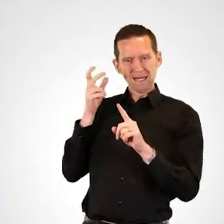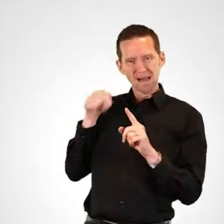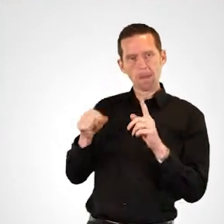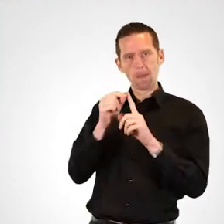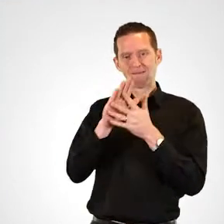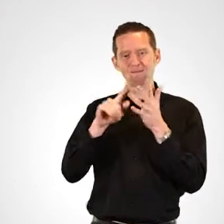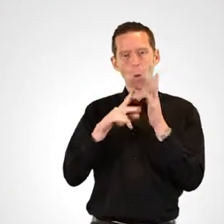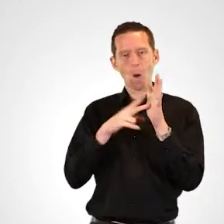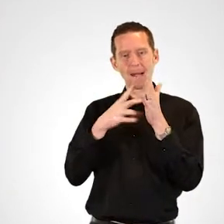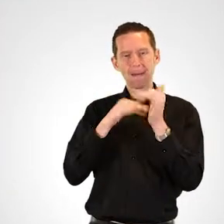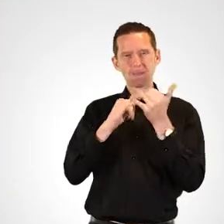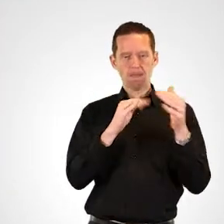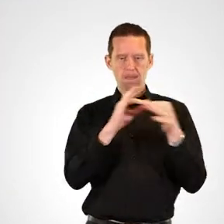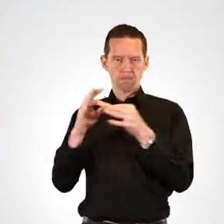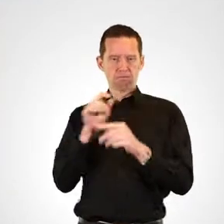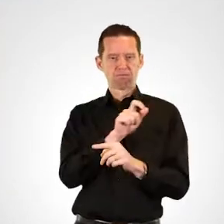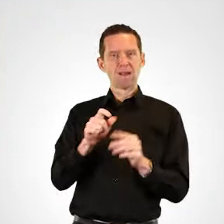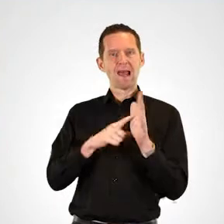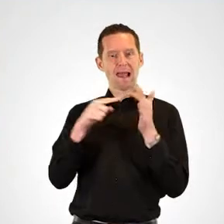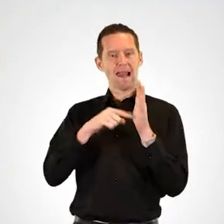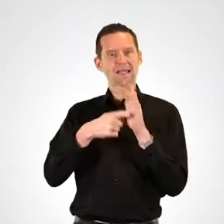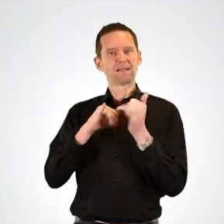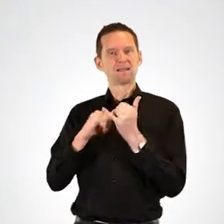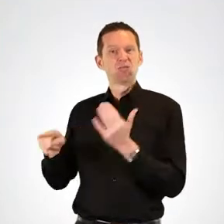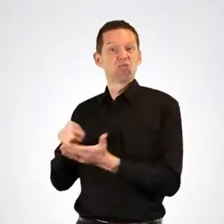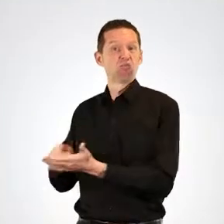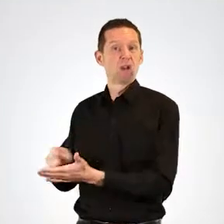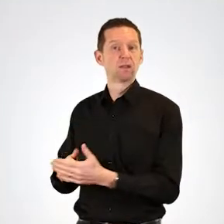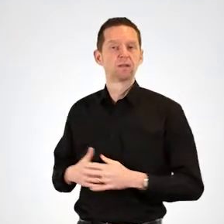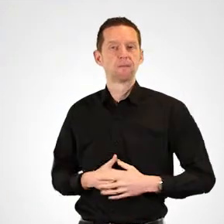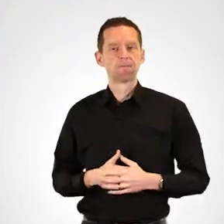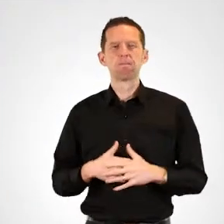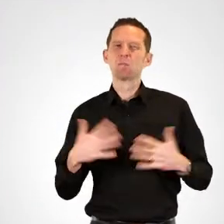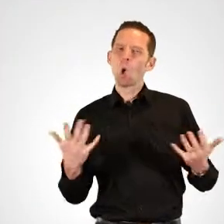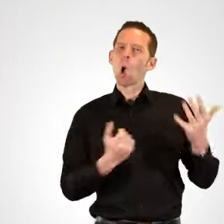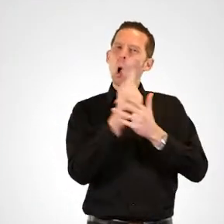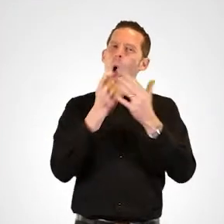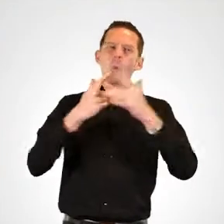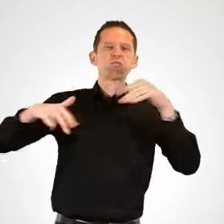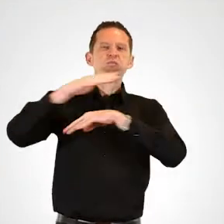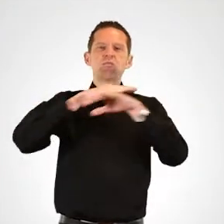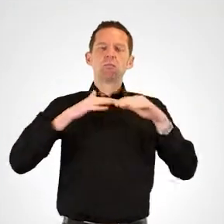that then you're going to attach to the letters that you're going to write. So again, there's been some question and debate in the field